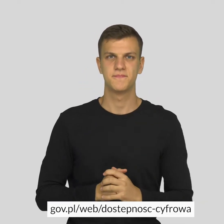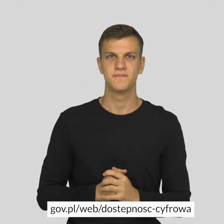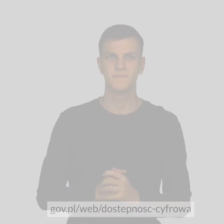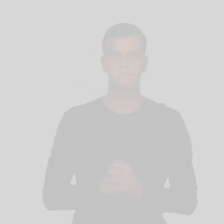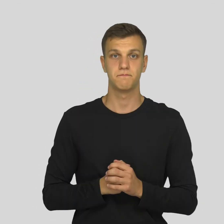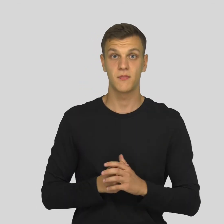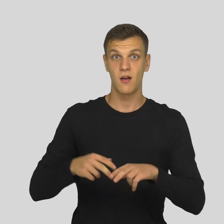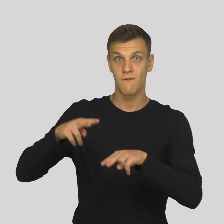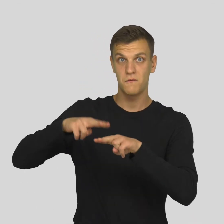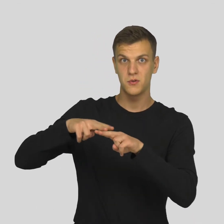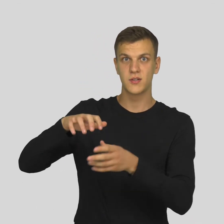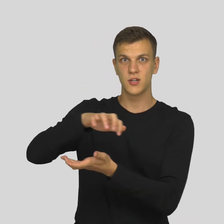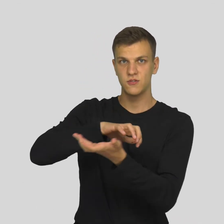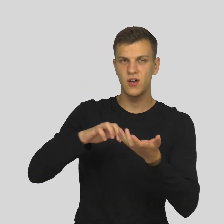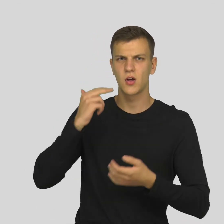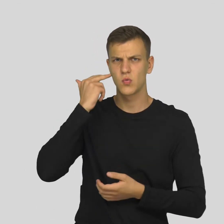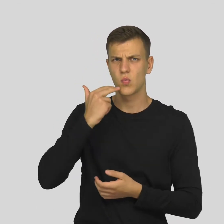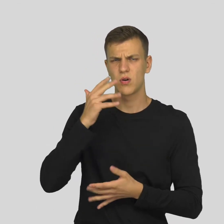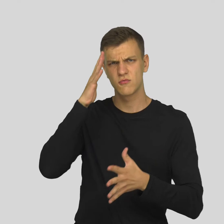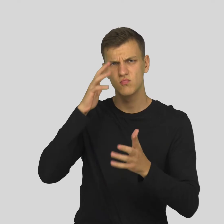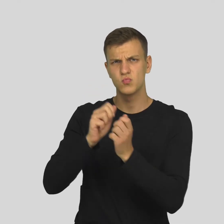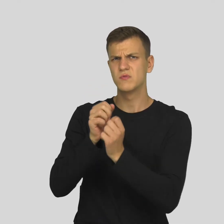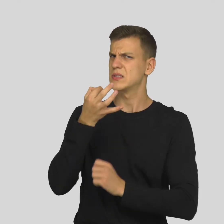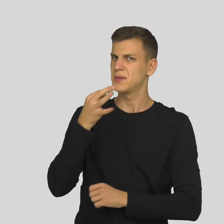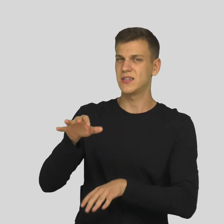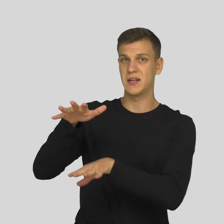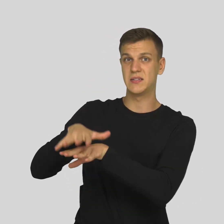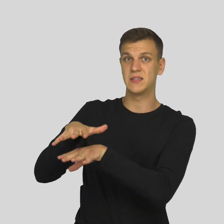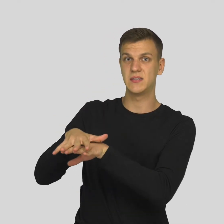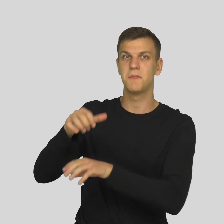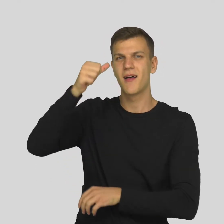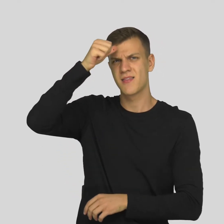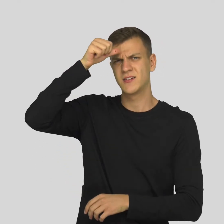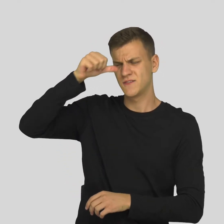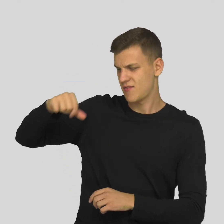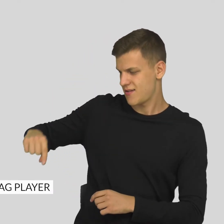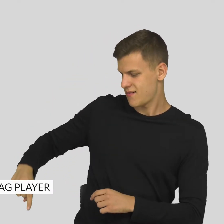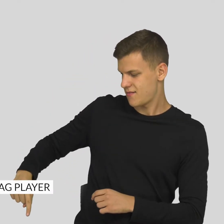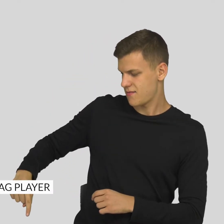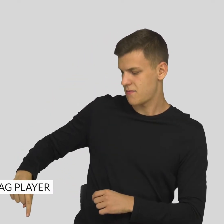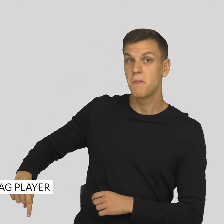The World Deaf Foundation, keeping in mind the needs of all excluded individuals, has created a tool,